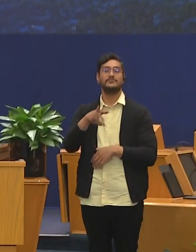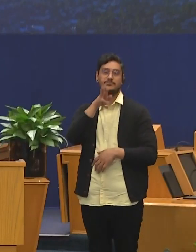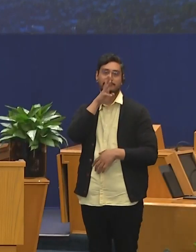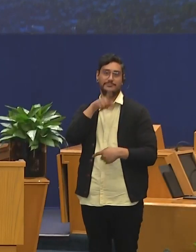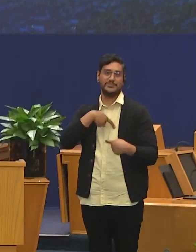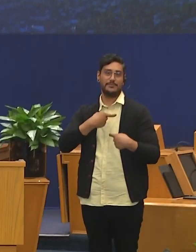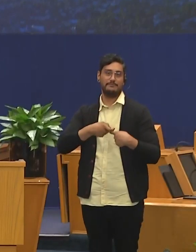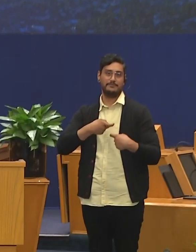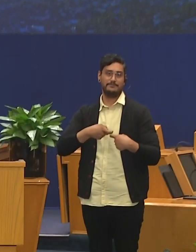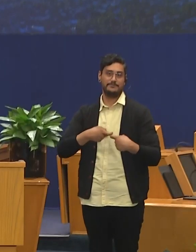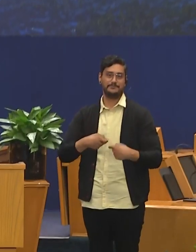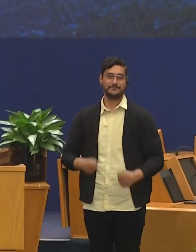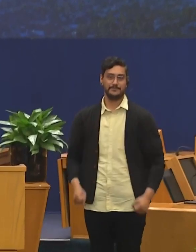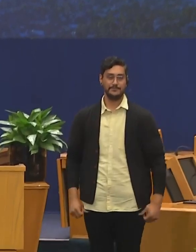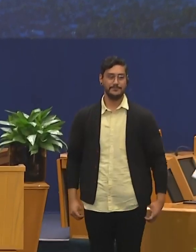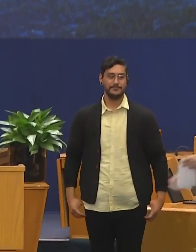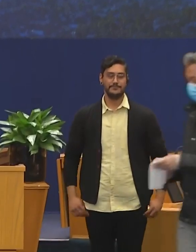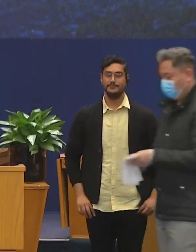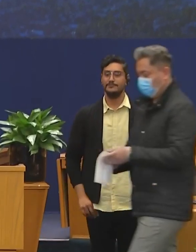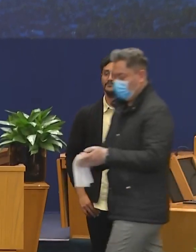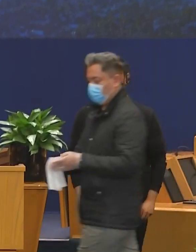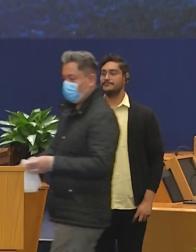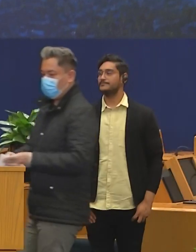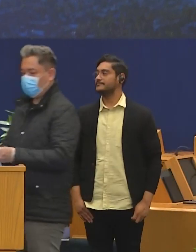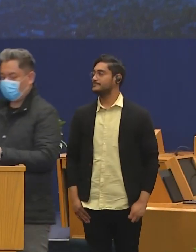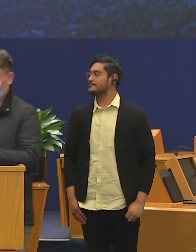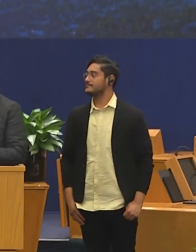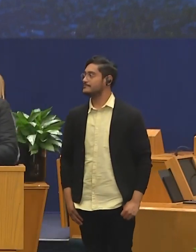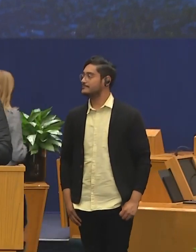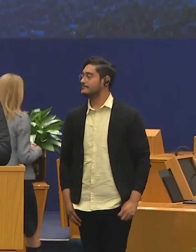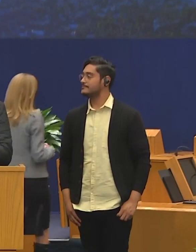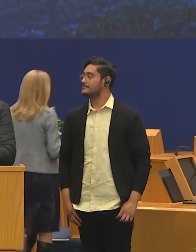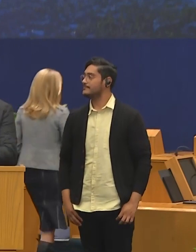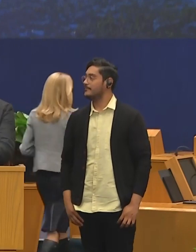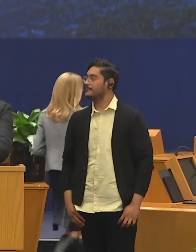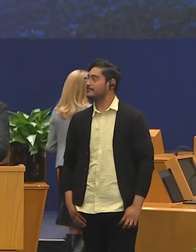MOVE TO SPANISH REMARKS.